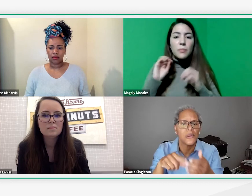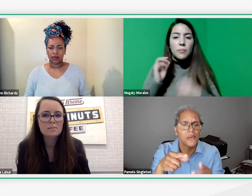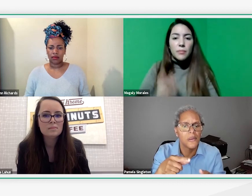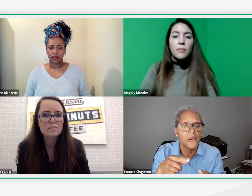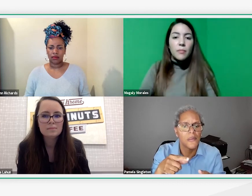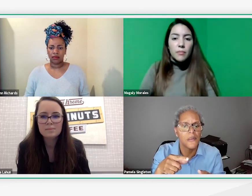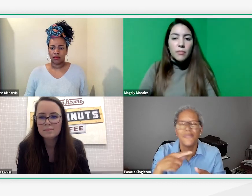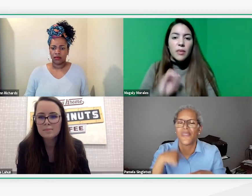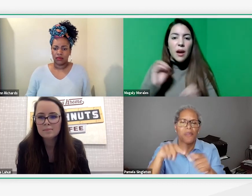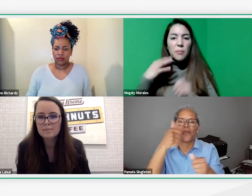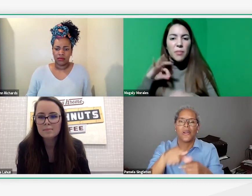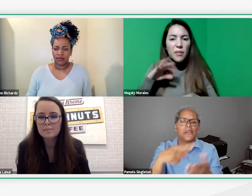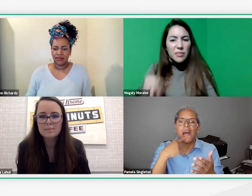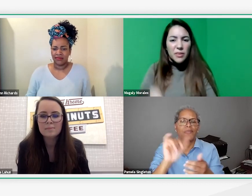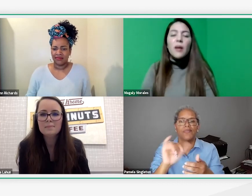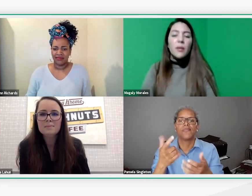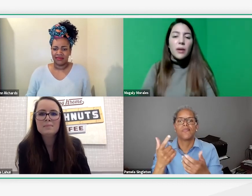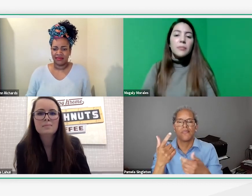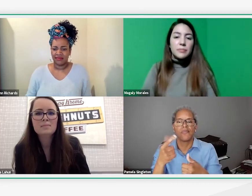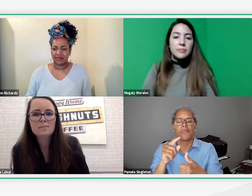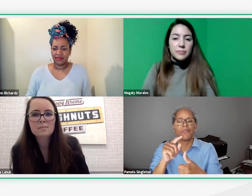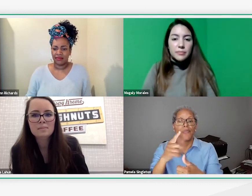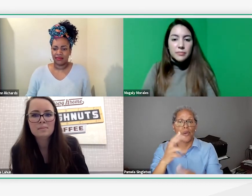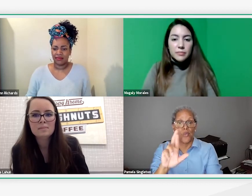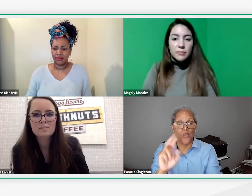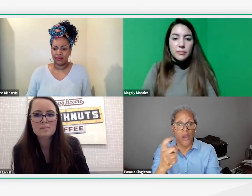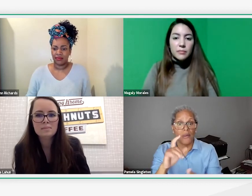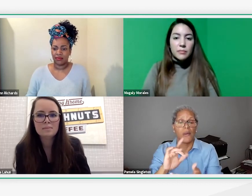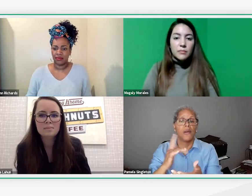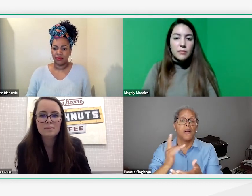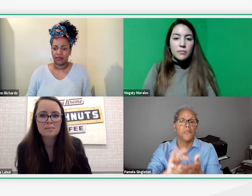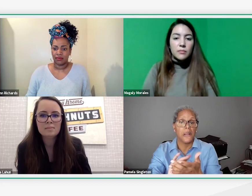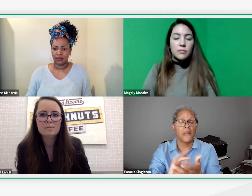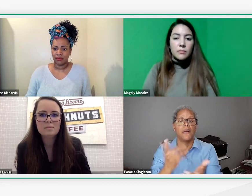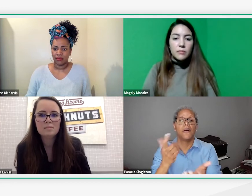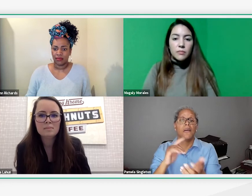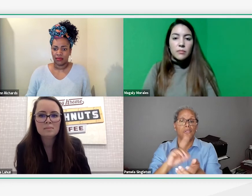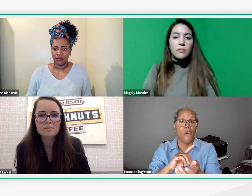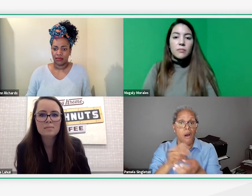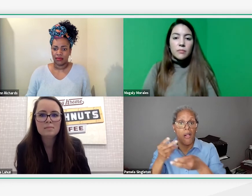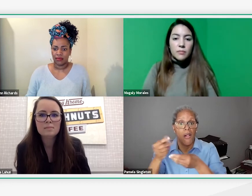I can't even remember. Sorry, yeah. Yes, medical!